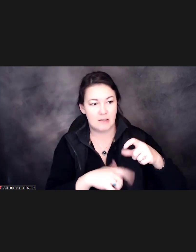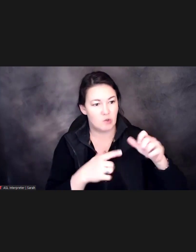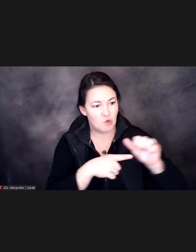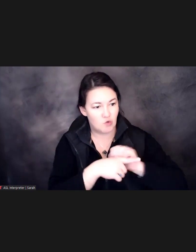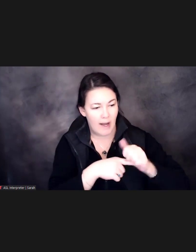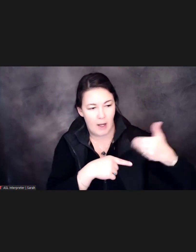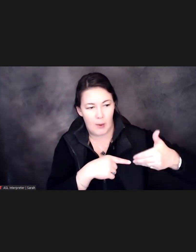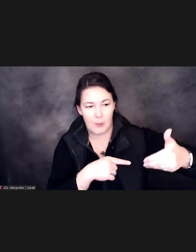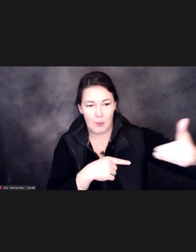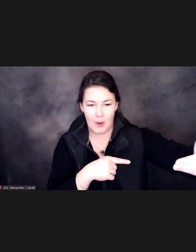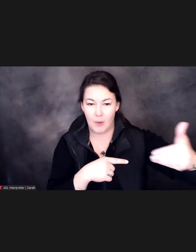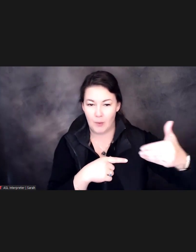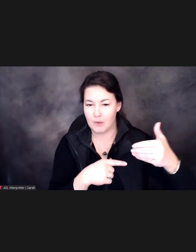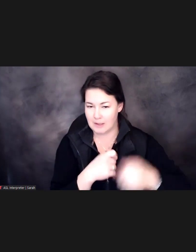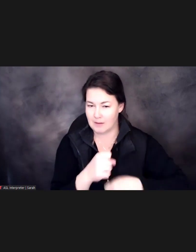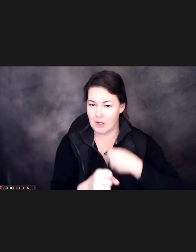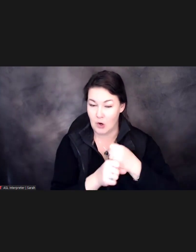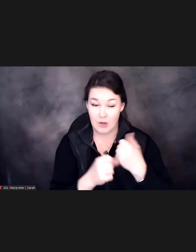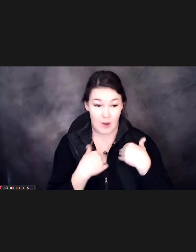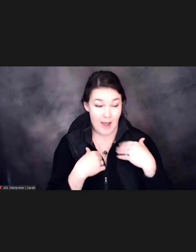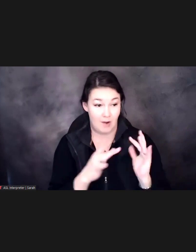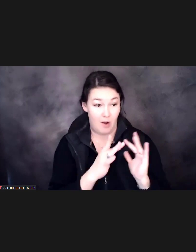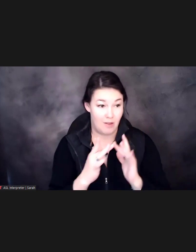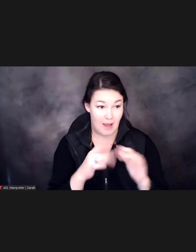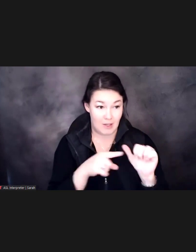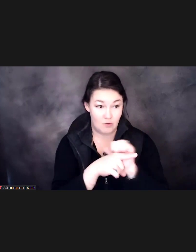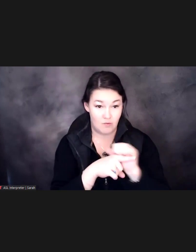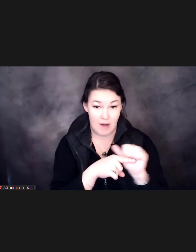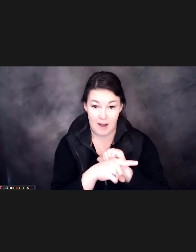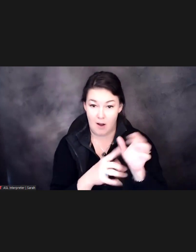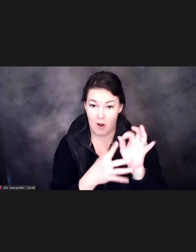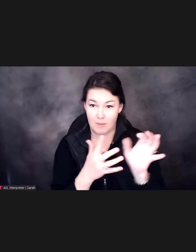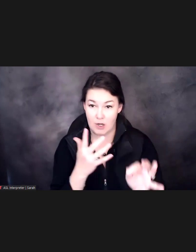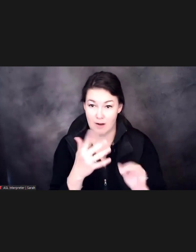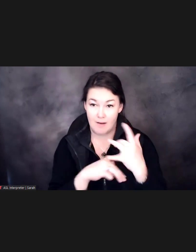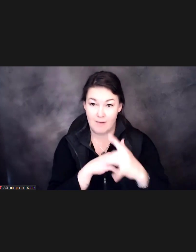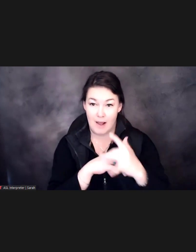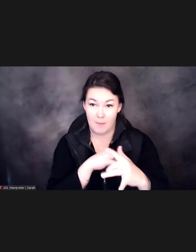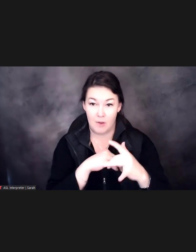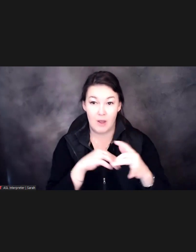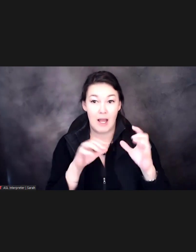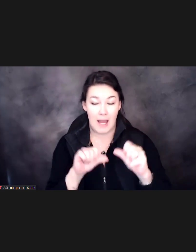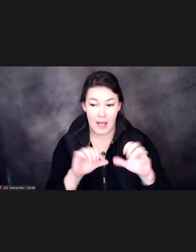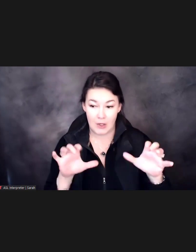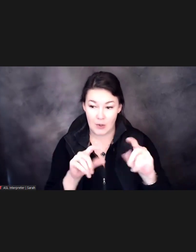So, having an online training option available that can be done